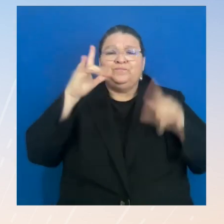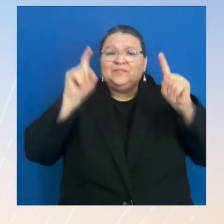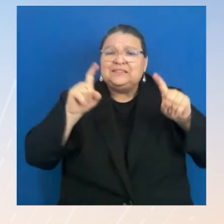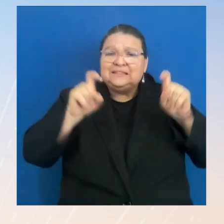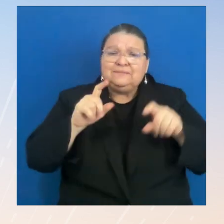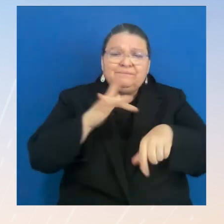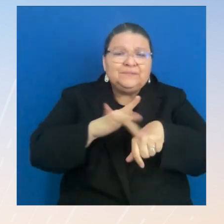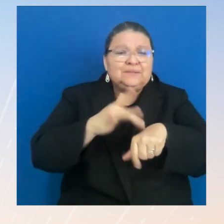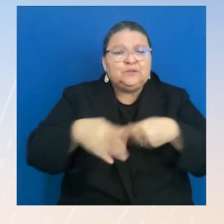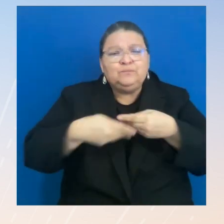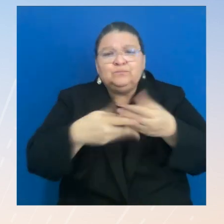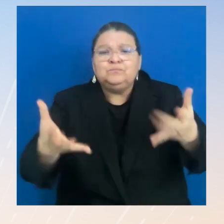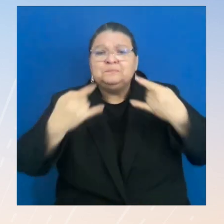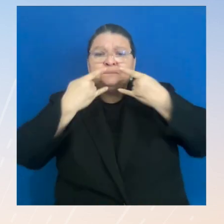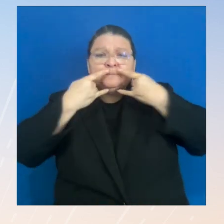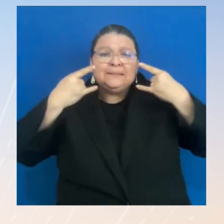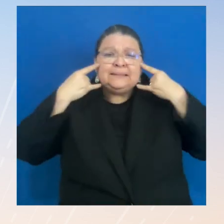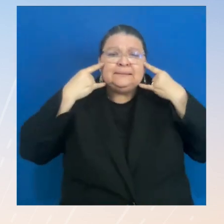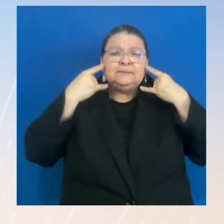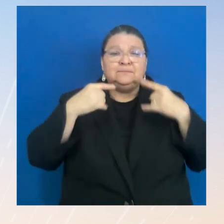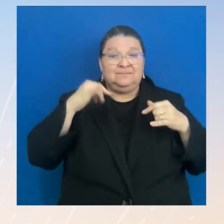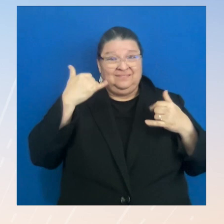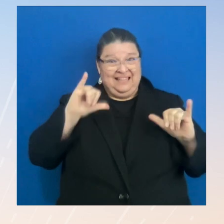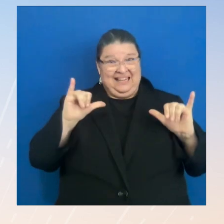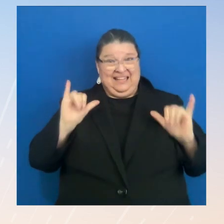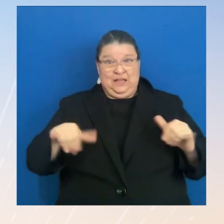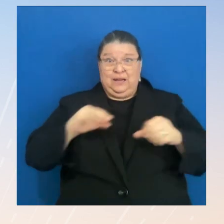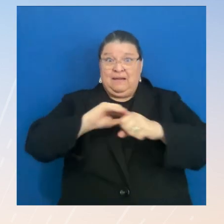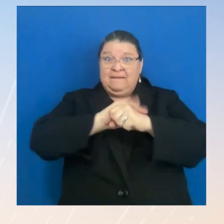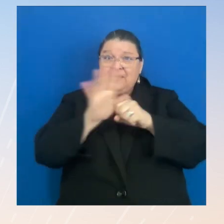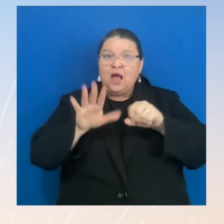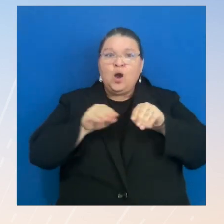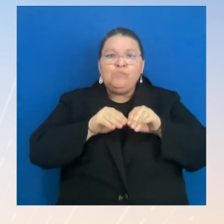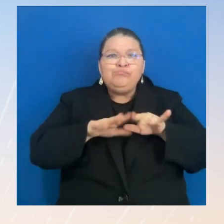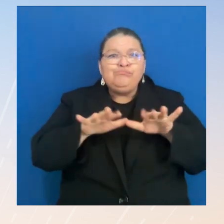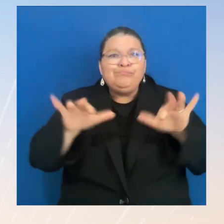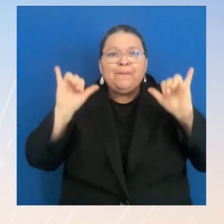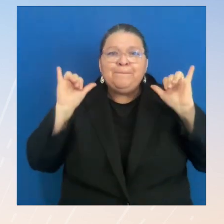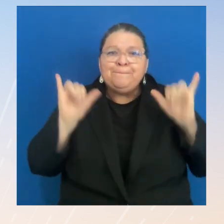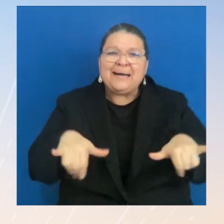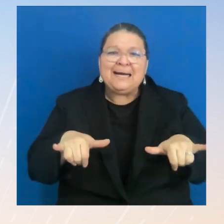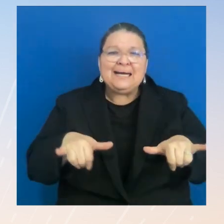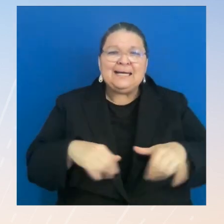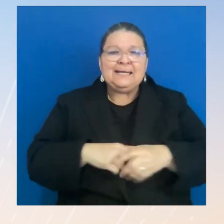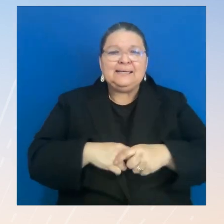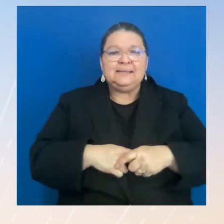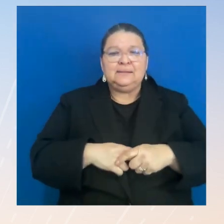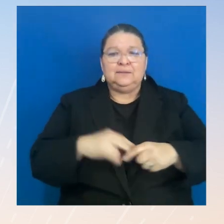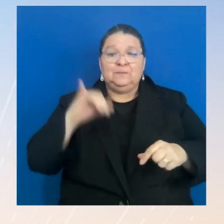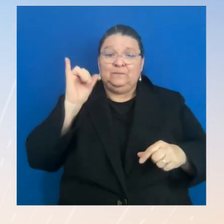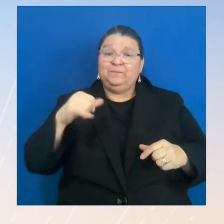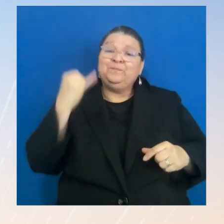And if we wait too long, we are not going to be able to continue a lot of the programs that are so effective.